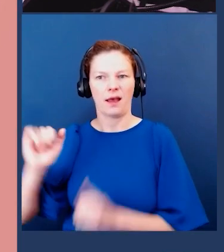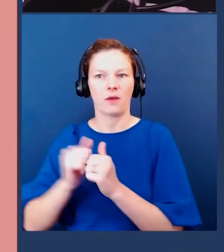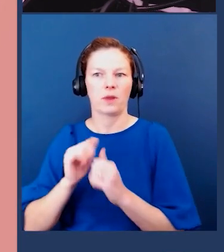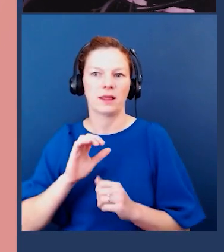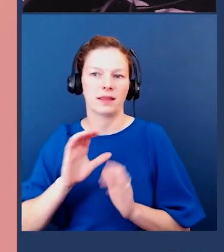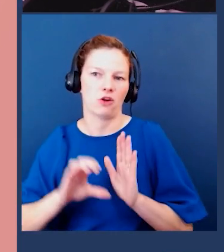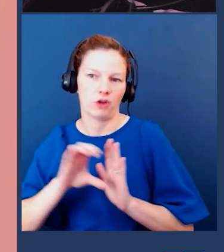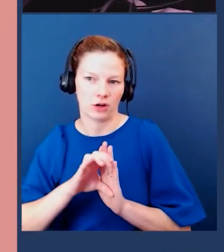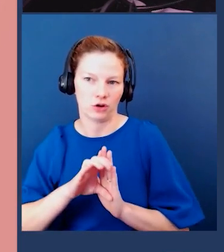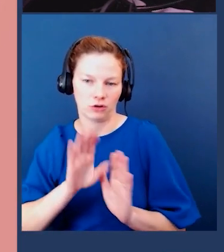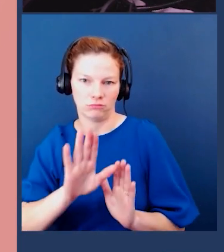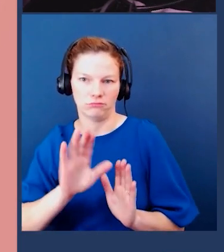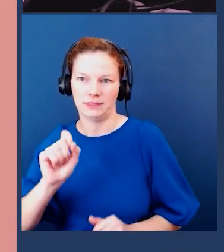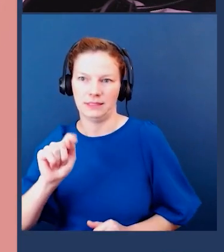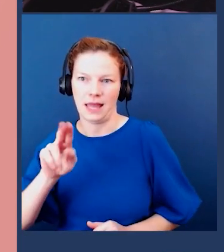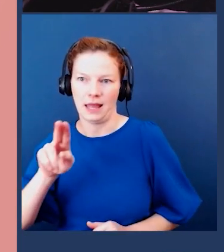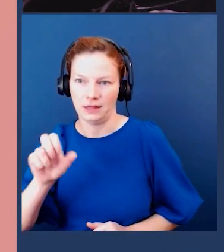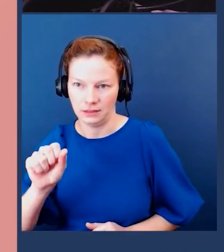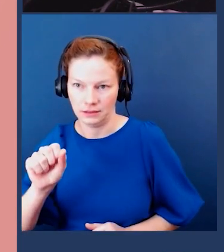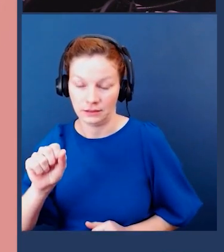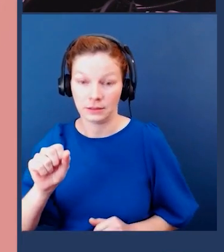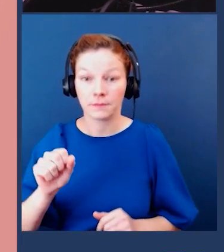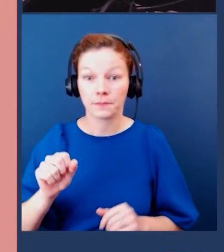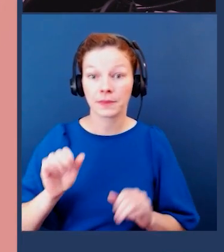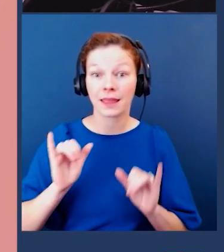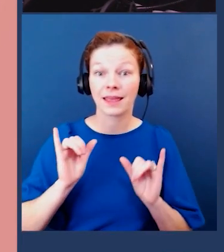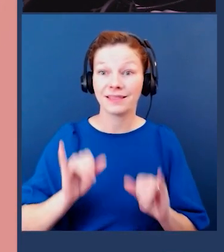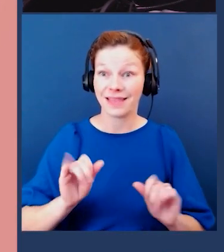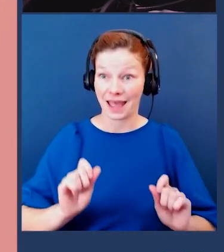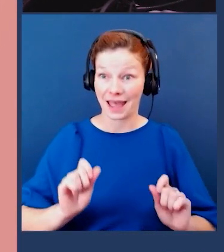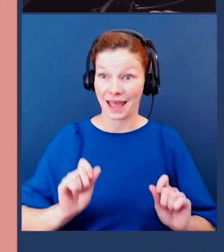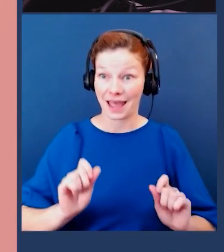And ultimately, that panel can let you provide